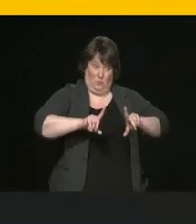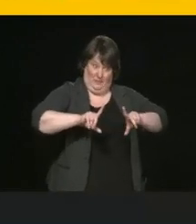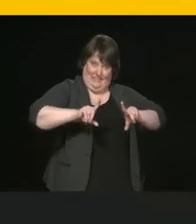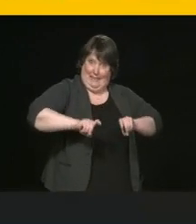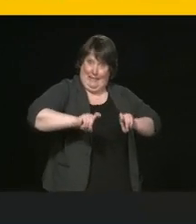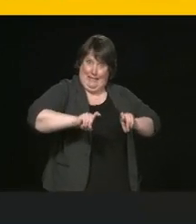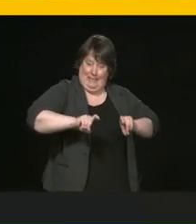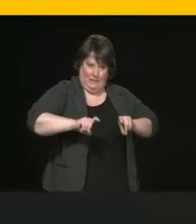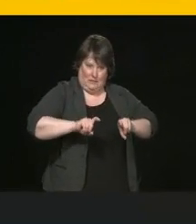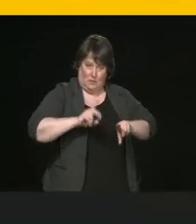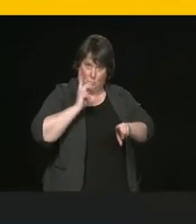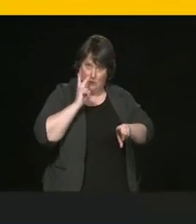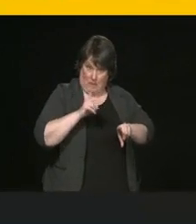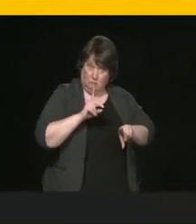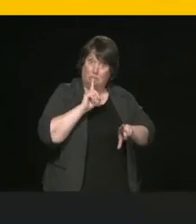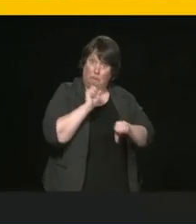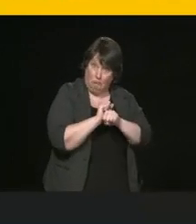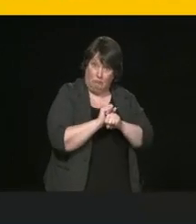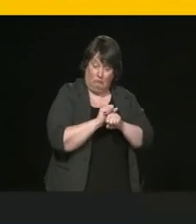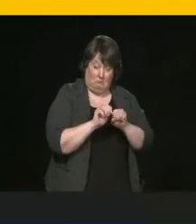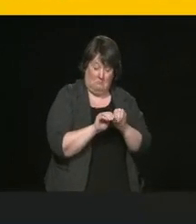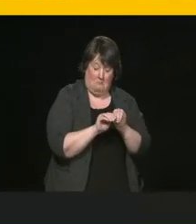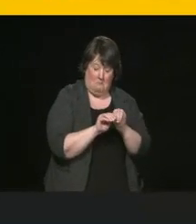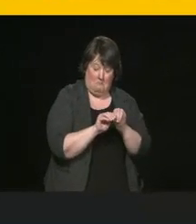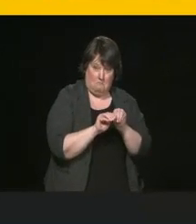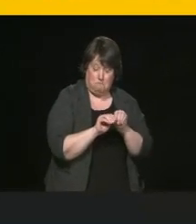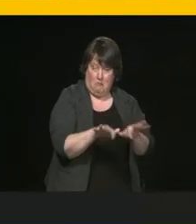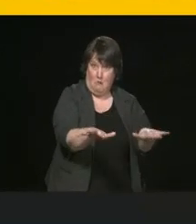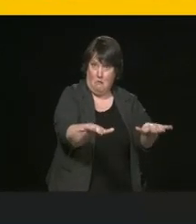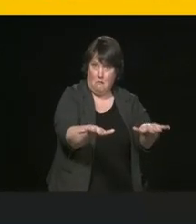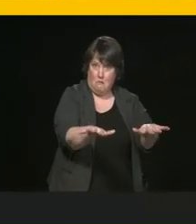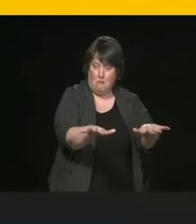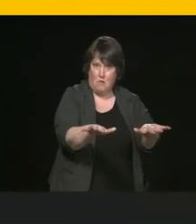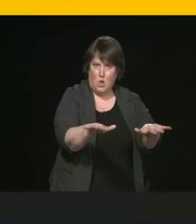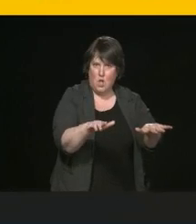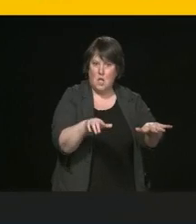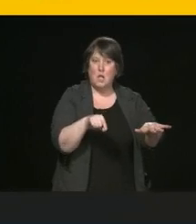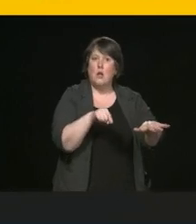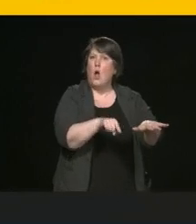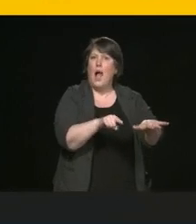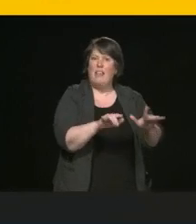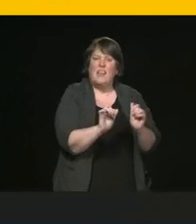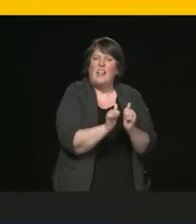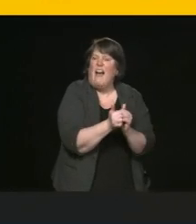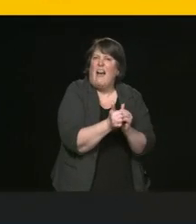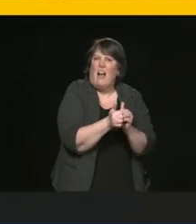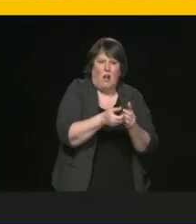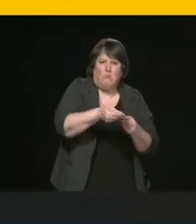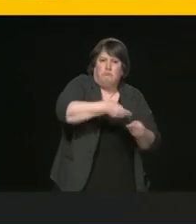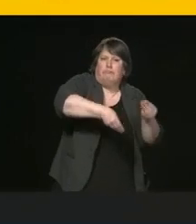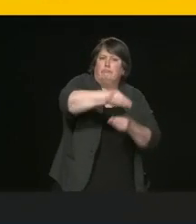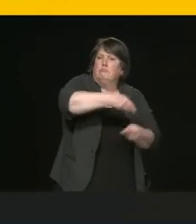CLUSTERS, YOU CAN -- WHAT YOUR TRYING TO DETERMINE IS IF AN